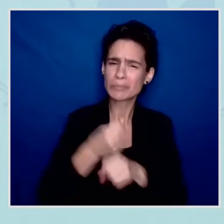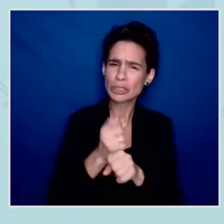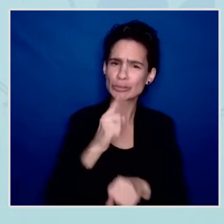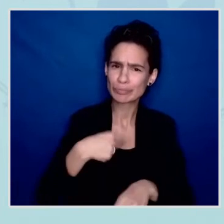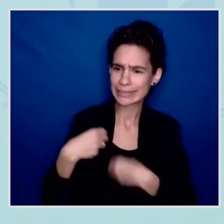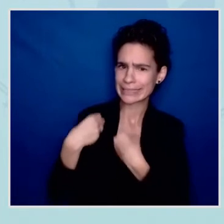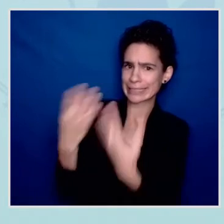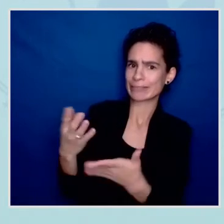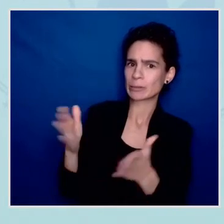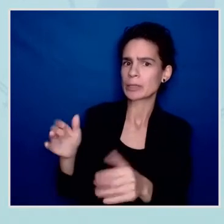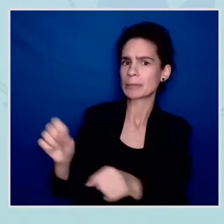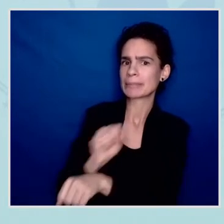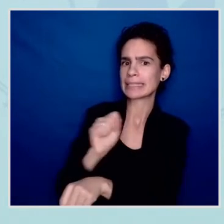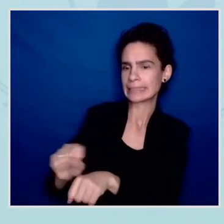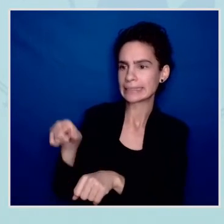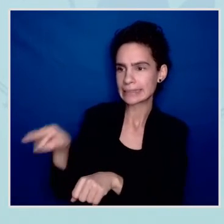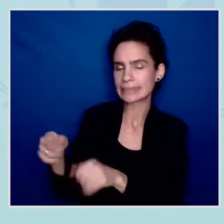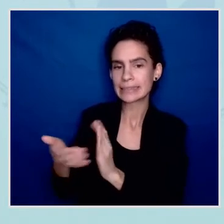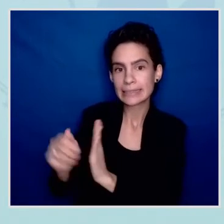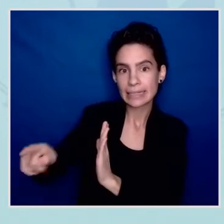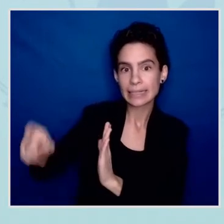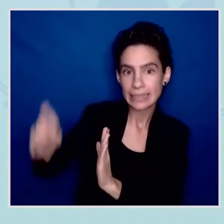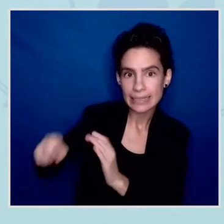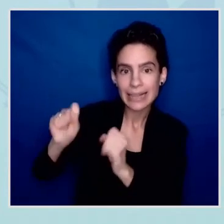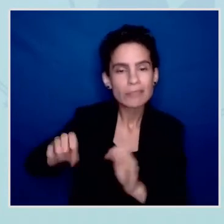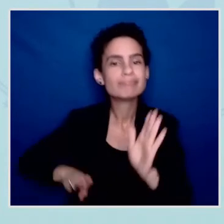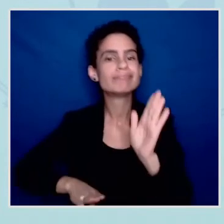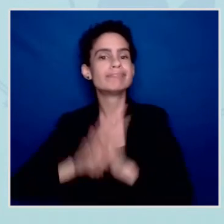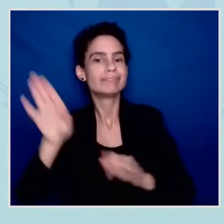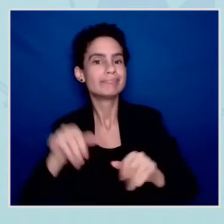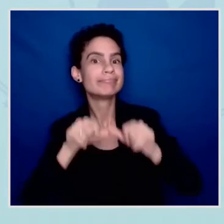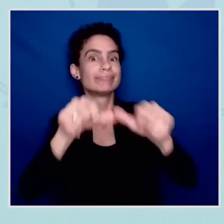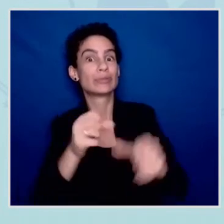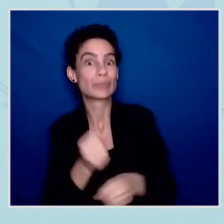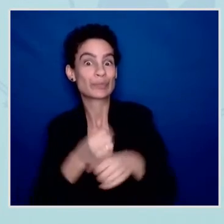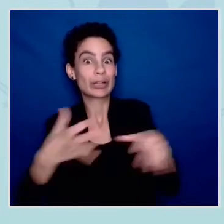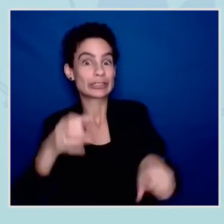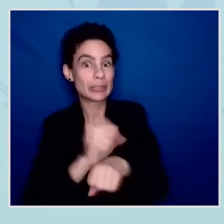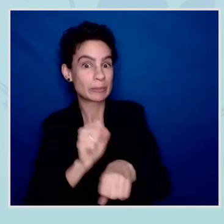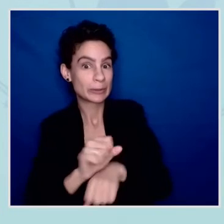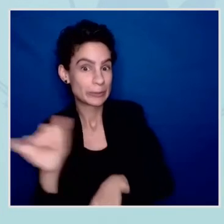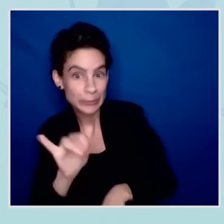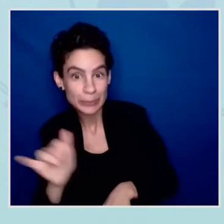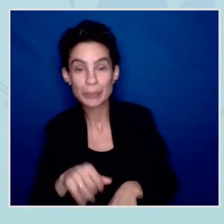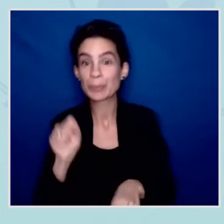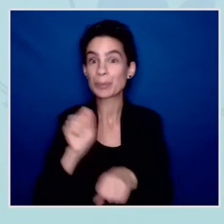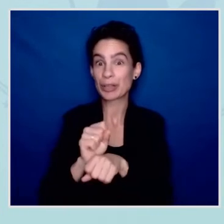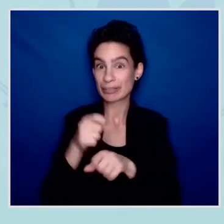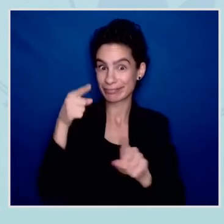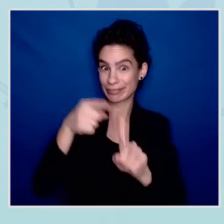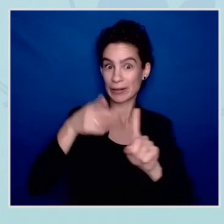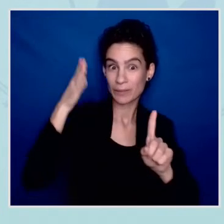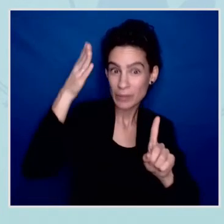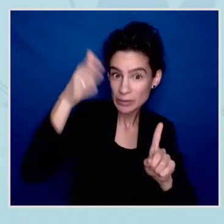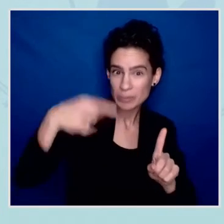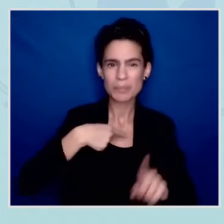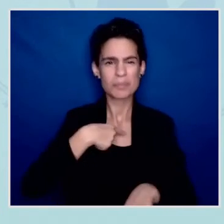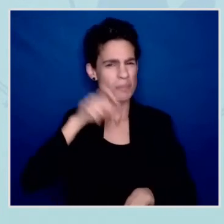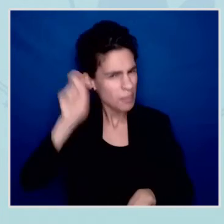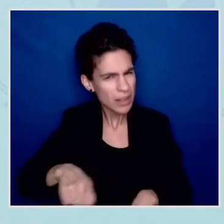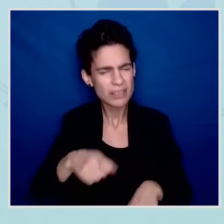CREATE THE JOBS THAT ARE IN OUR